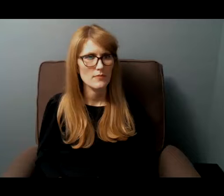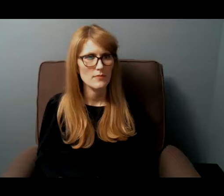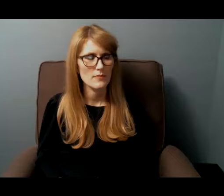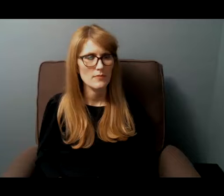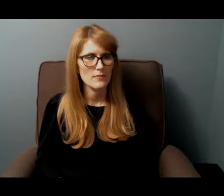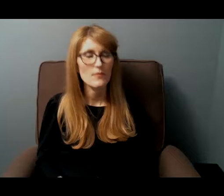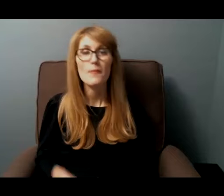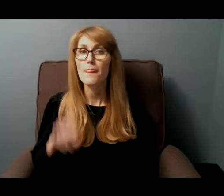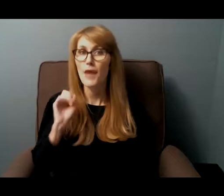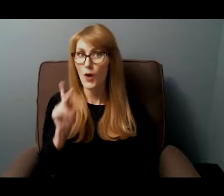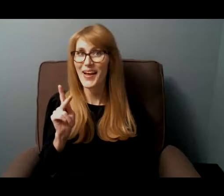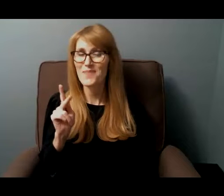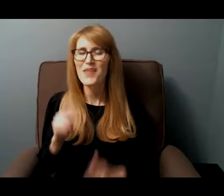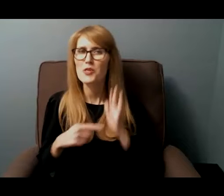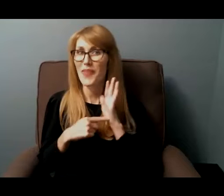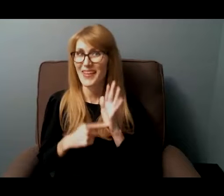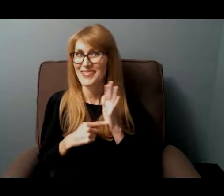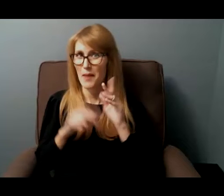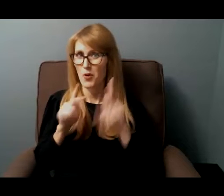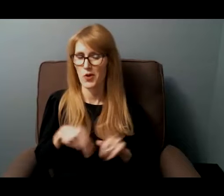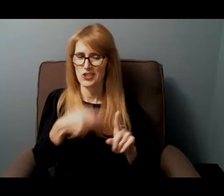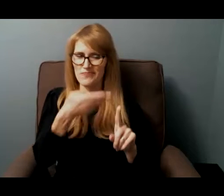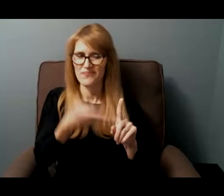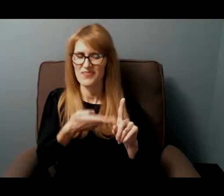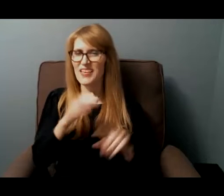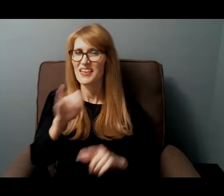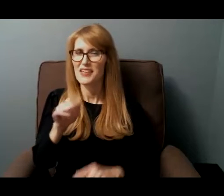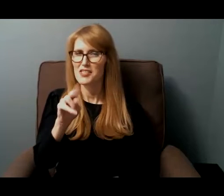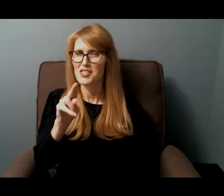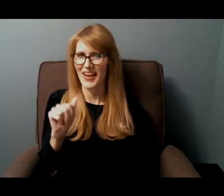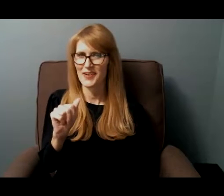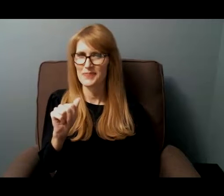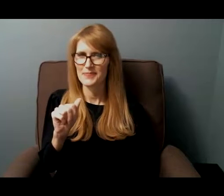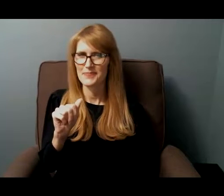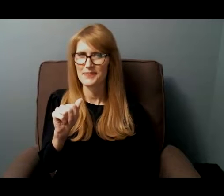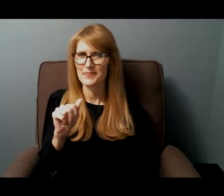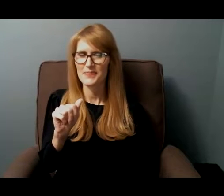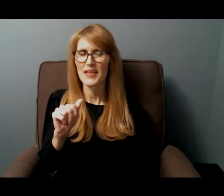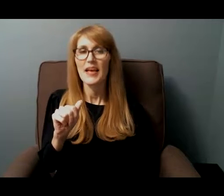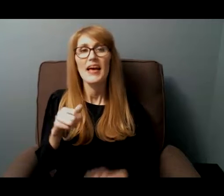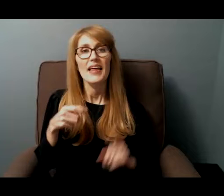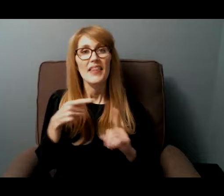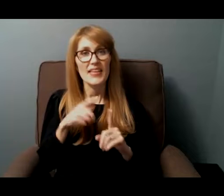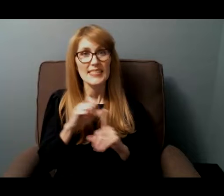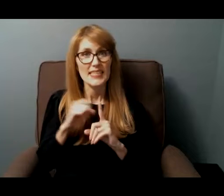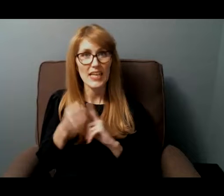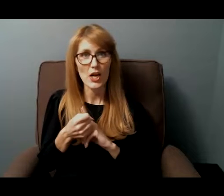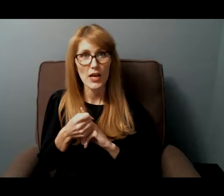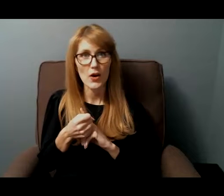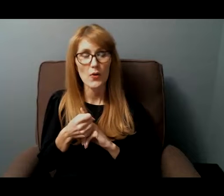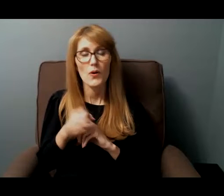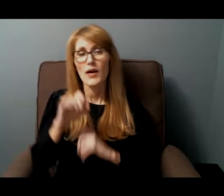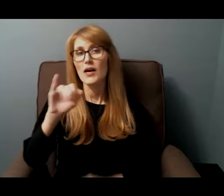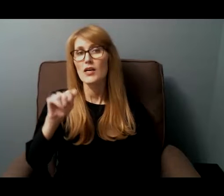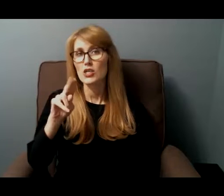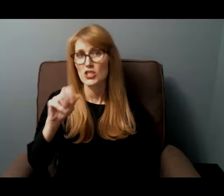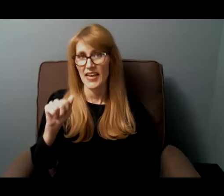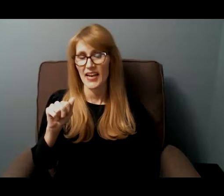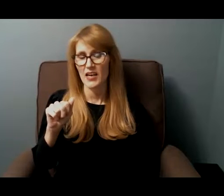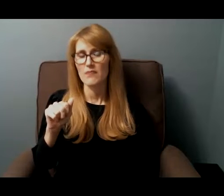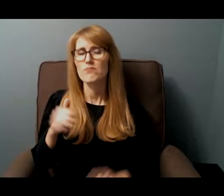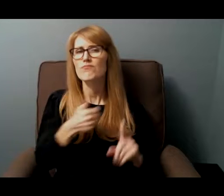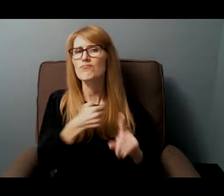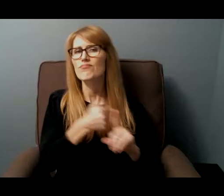Okay. So our example person is Jana. In this scenario, Jana worked for over 10 years full